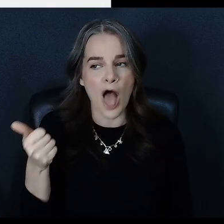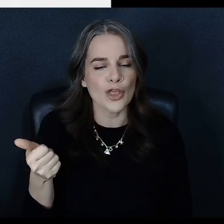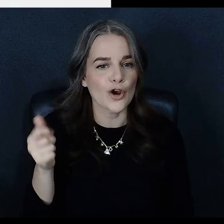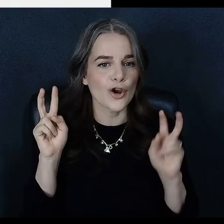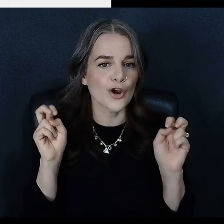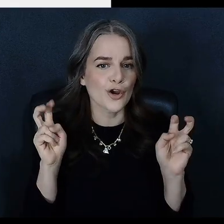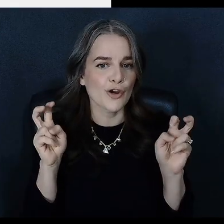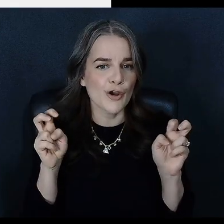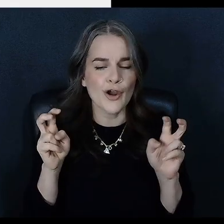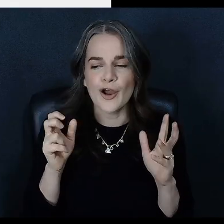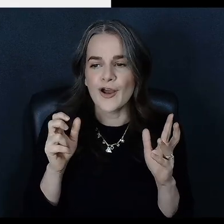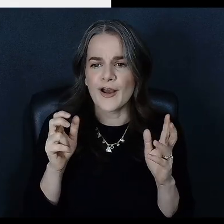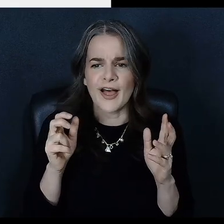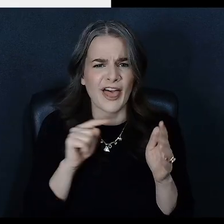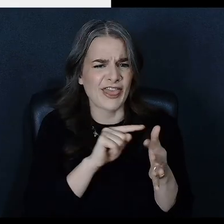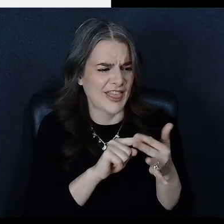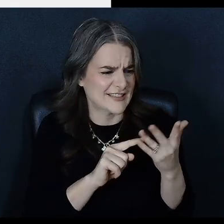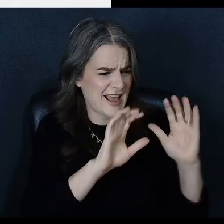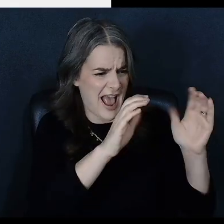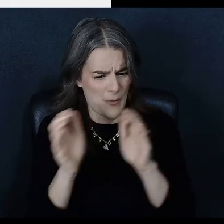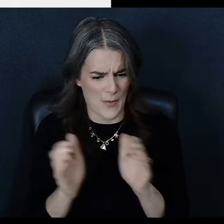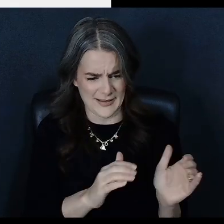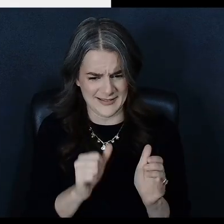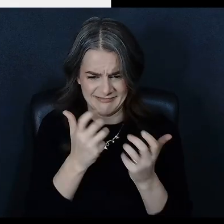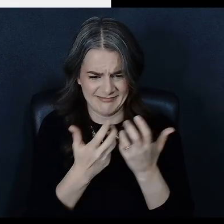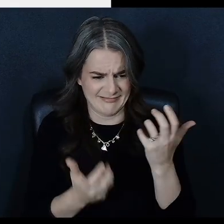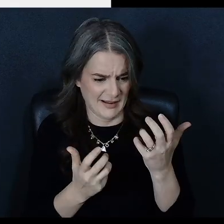but don't really fit into any of those other categories. So we'll hit those towards the end.